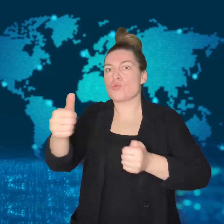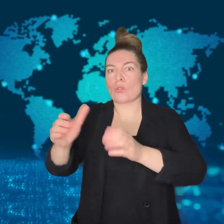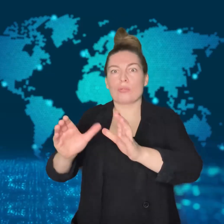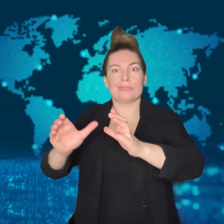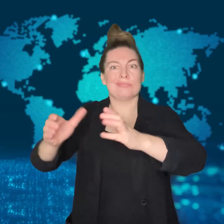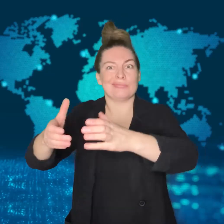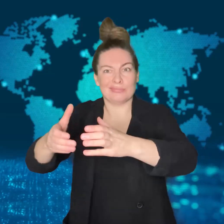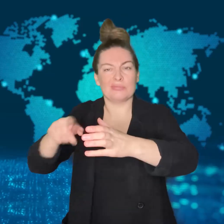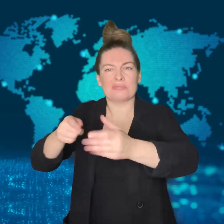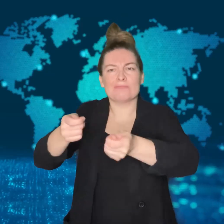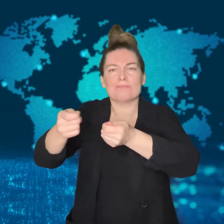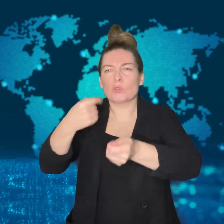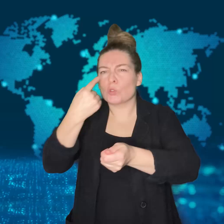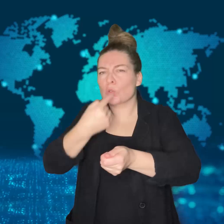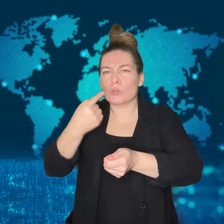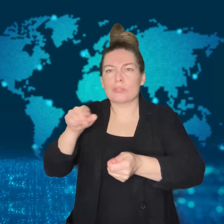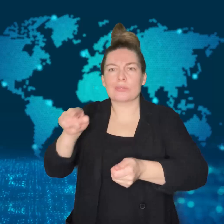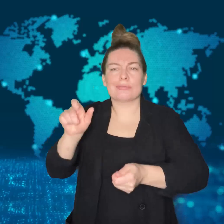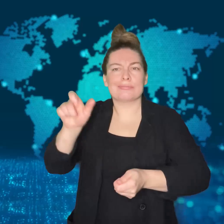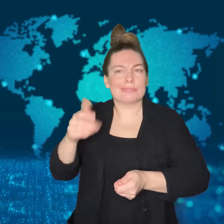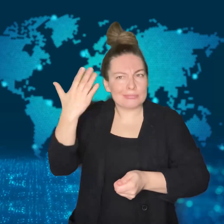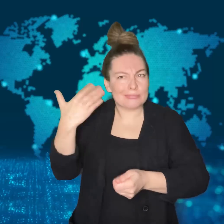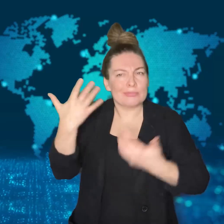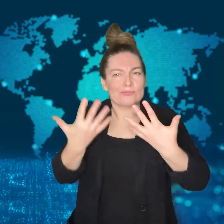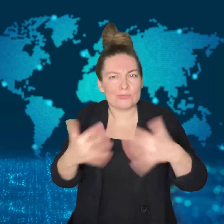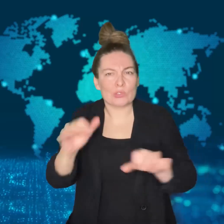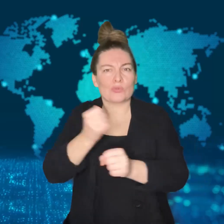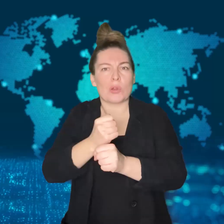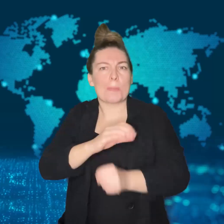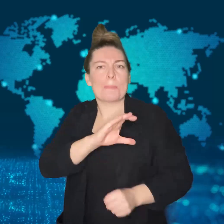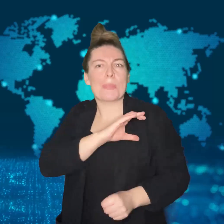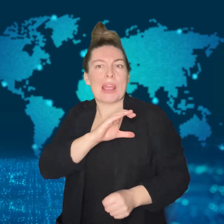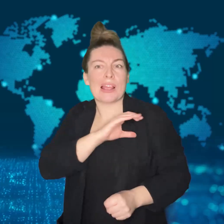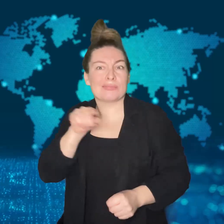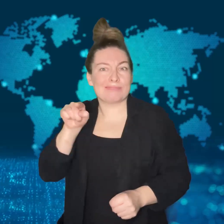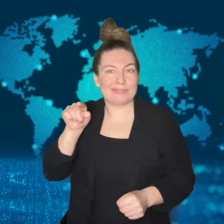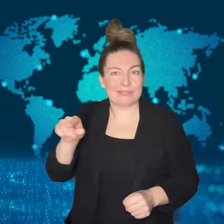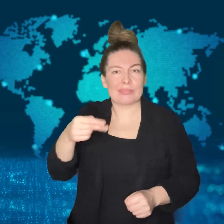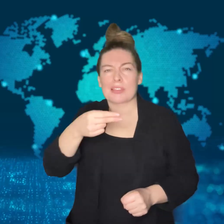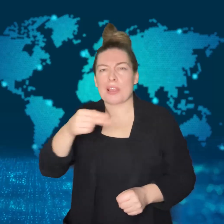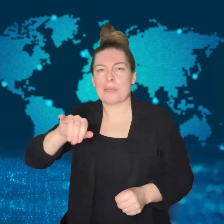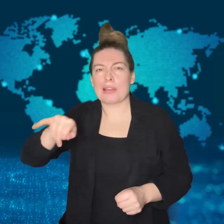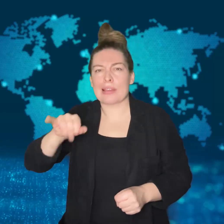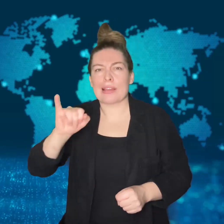an alliance with another gang led by a former policeman who